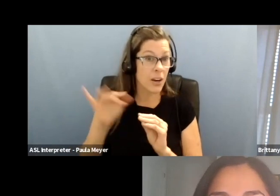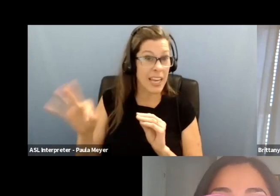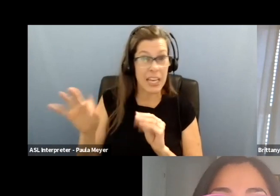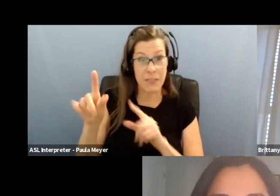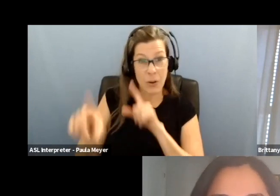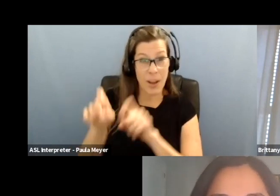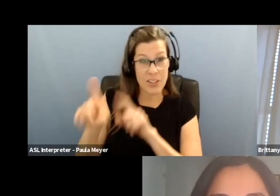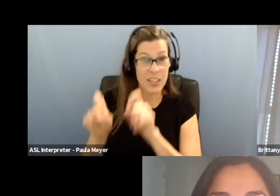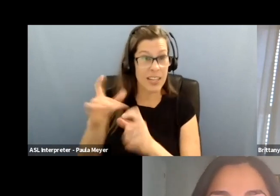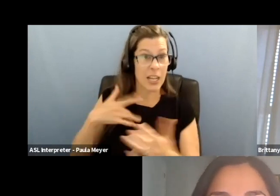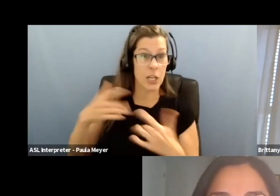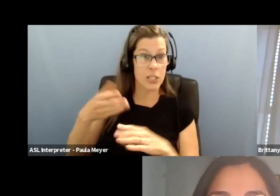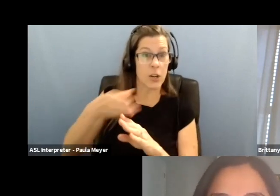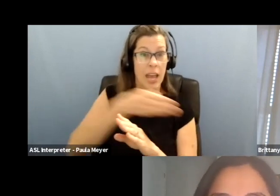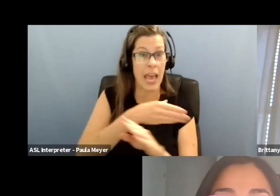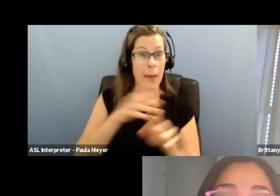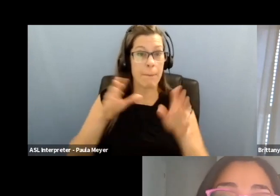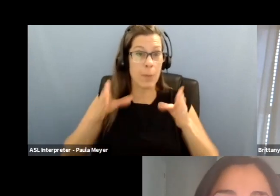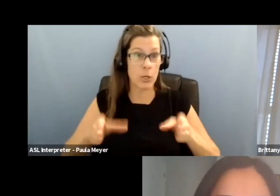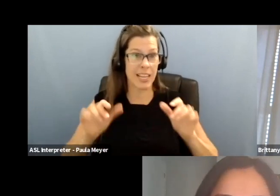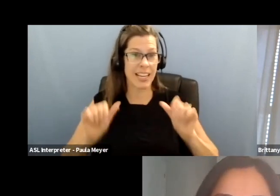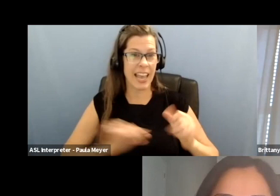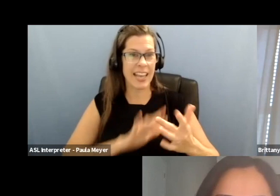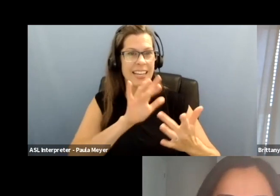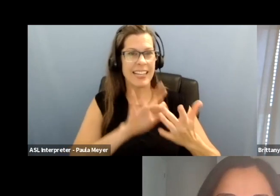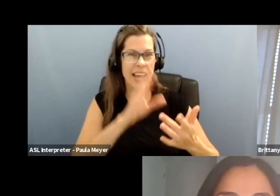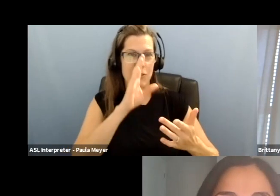A participant can connect directly to the host of the event.